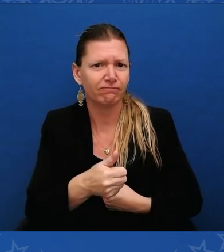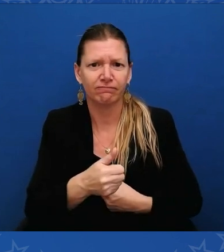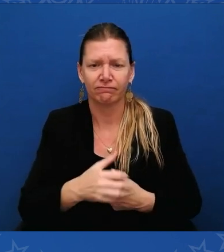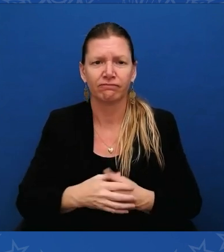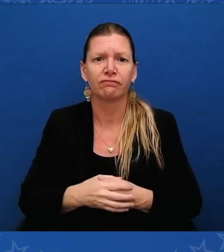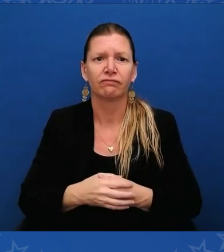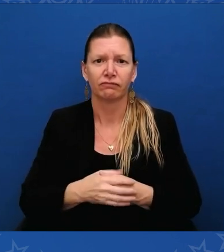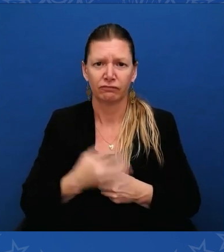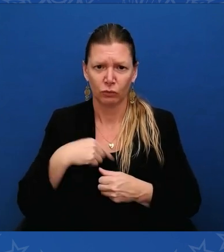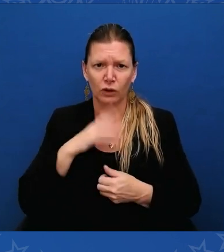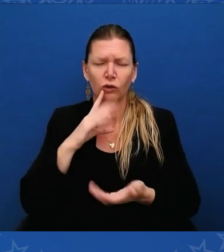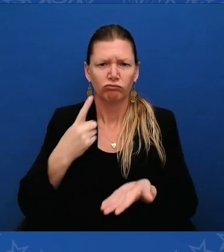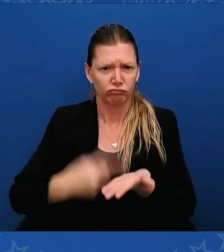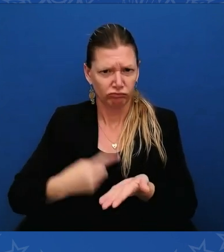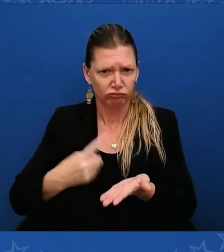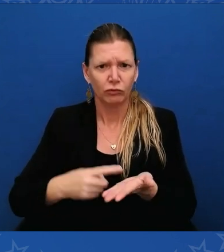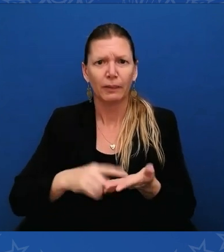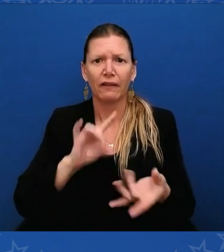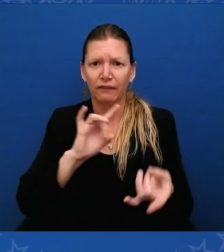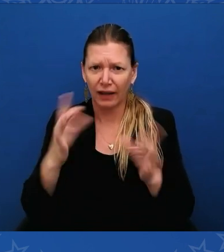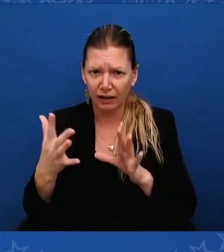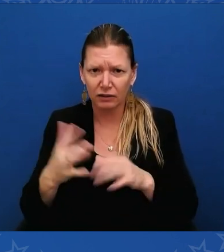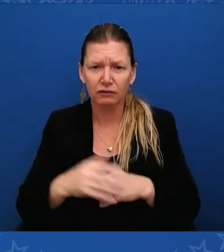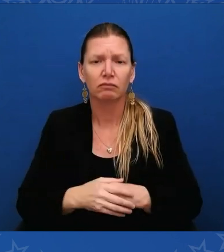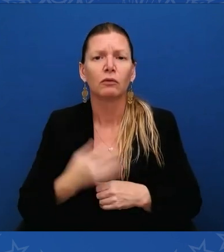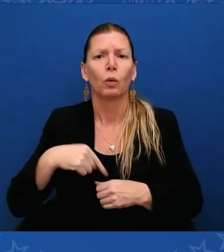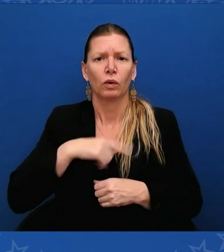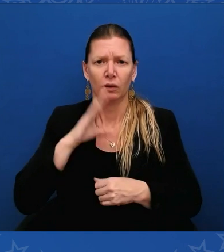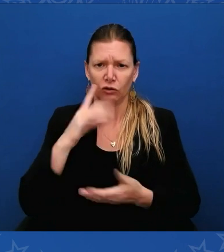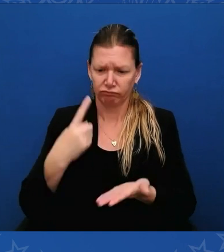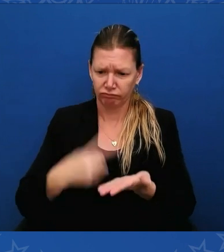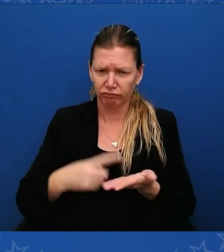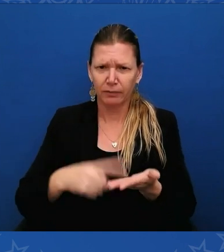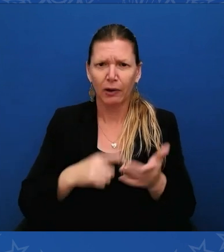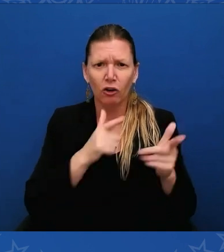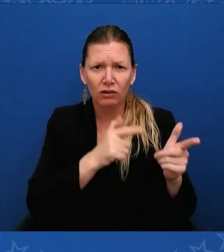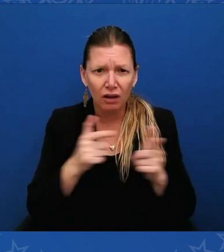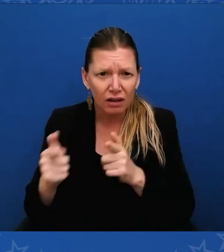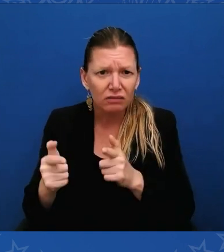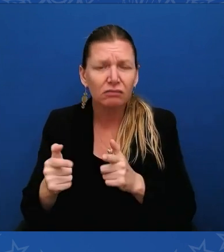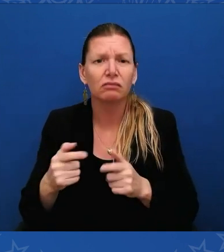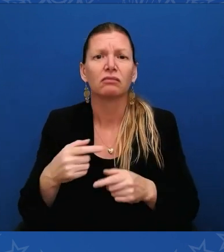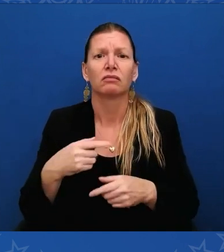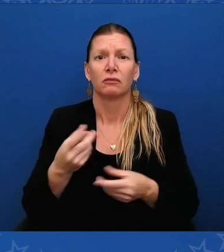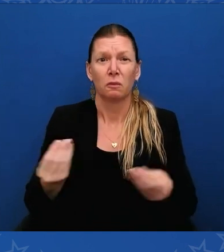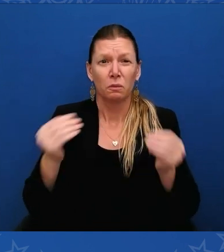More children in America die from gunshot wounds than any other reason in American history.